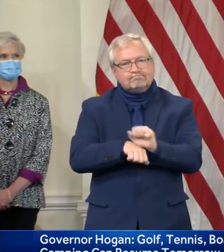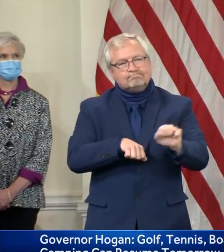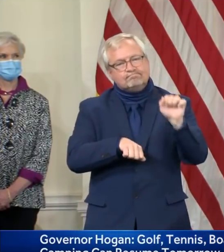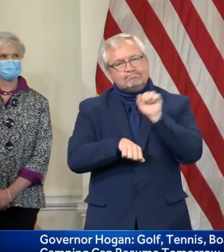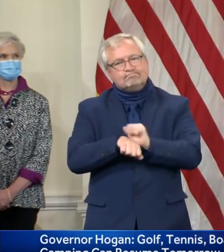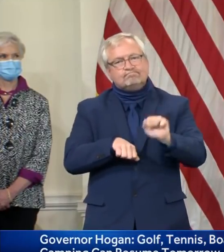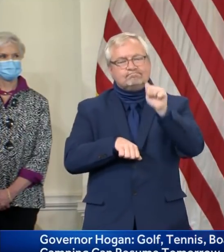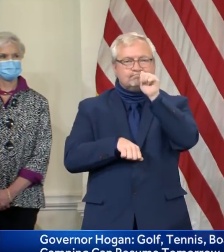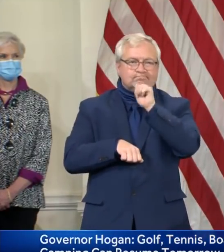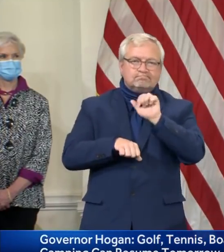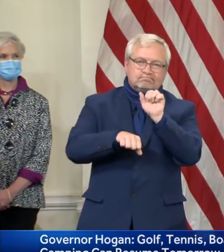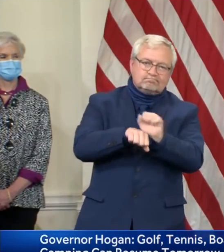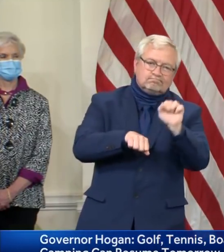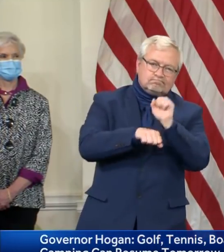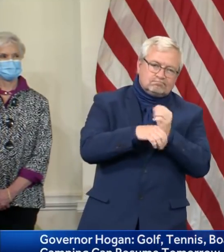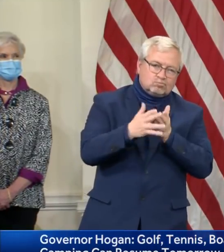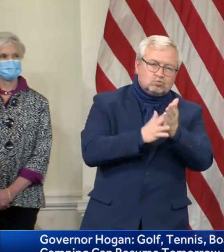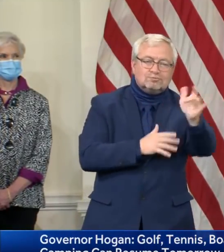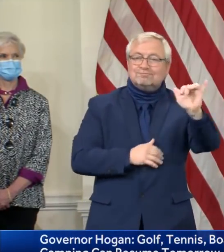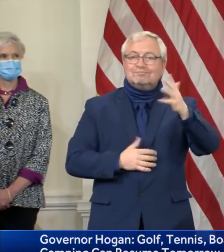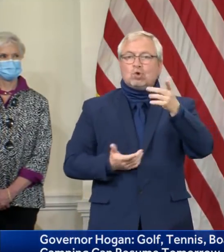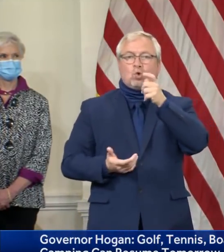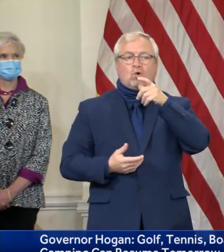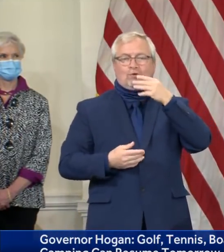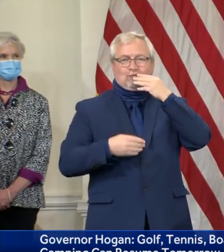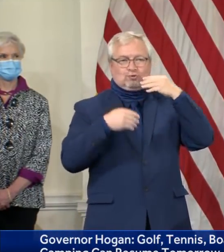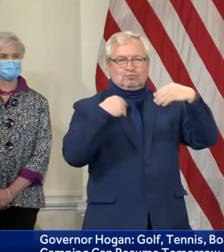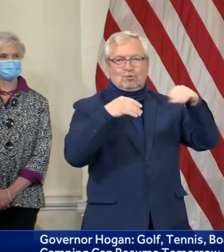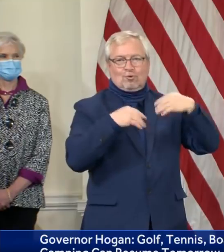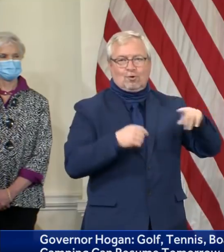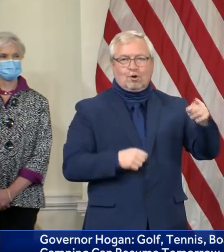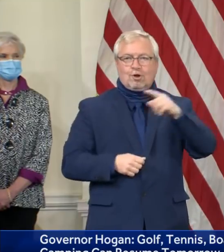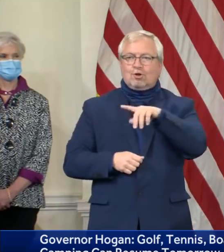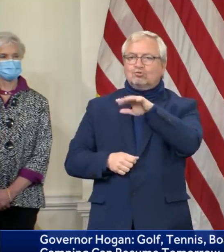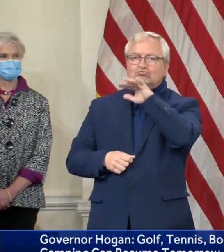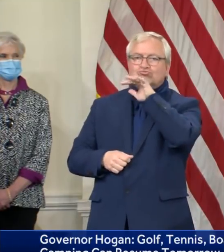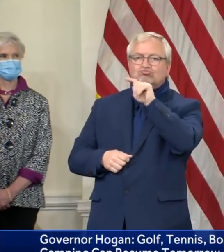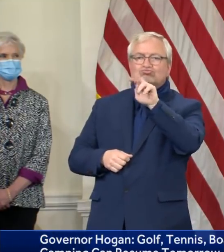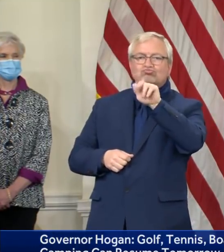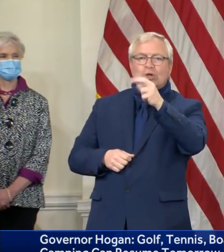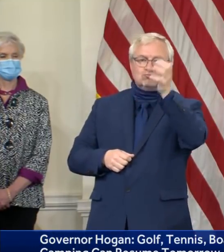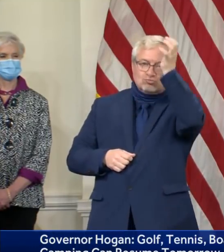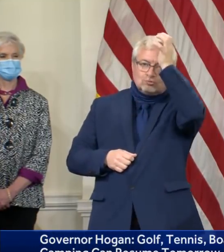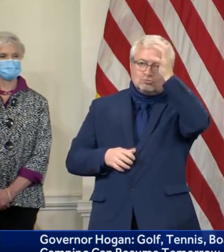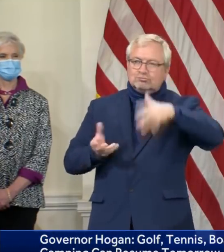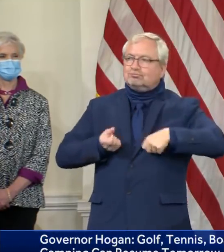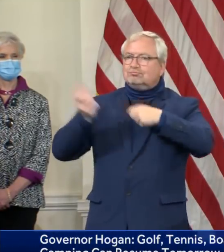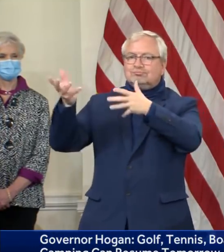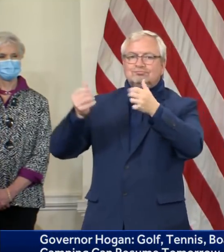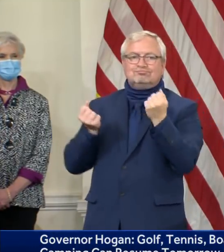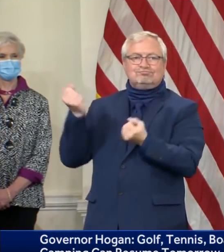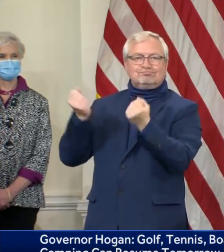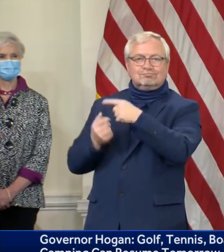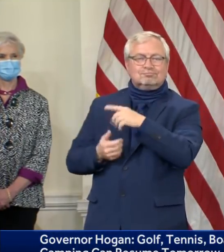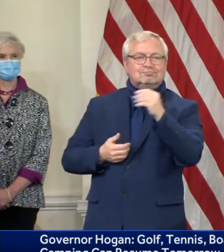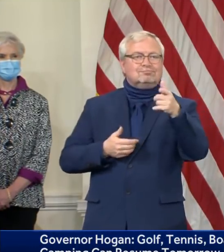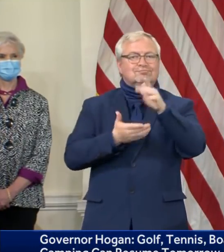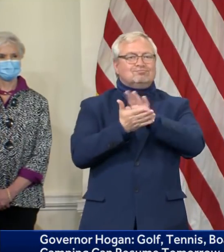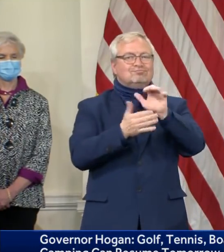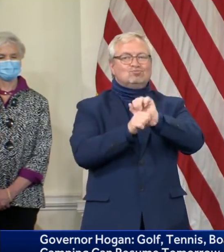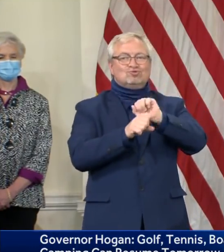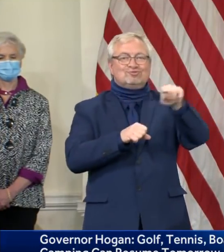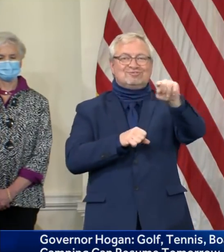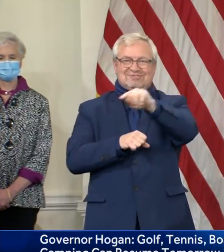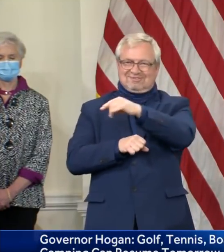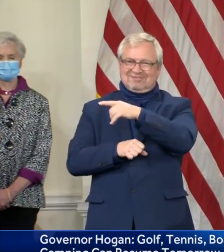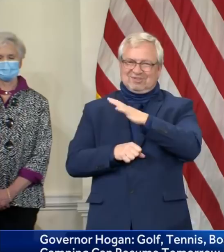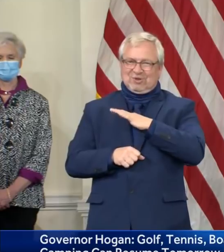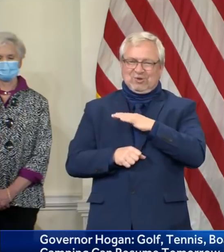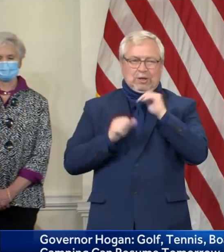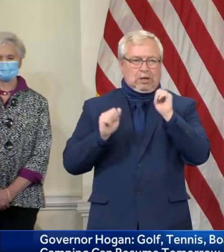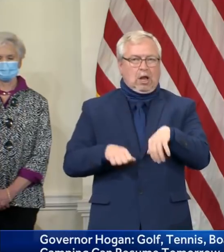THANK YOU TO ALL OF YOU WHO WENT OUT AND WENT TO WORK, IN THE GROCERY STORES, THE TRASK -- TRASH COLLECTORS.